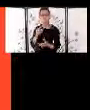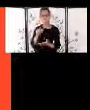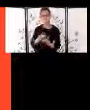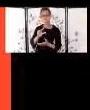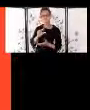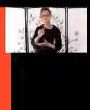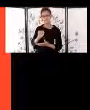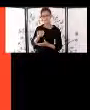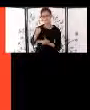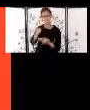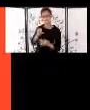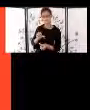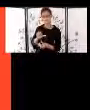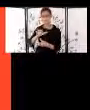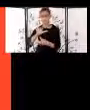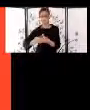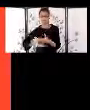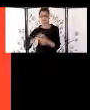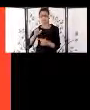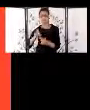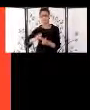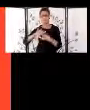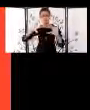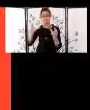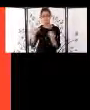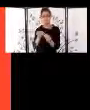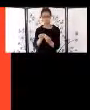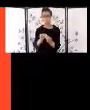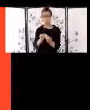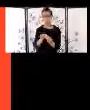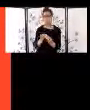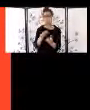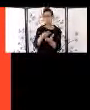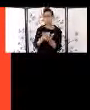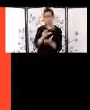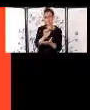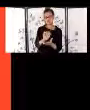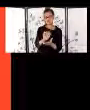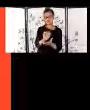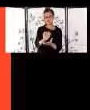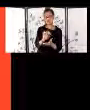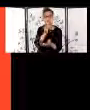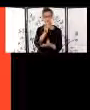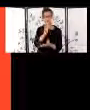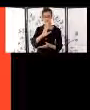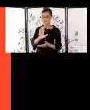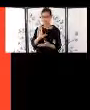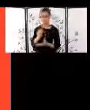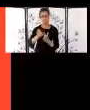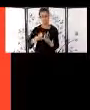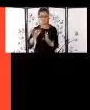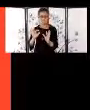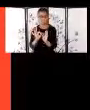grant amount. This does not include your own artist fee, which is taxable income—that